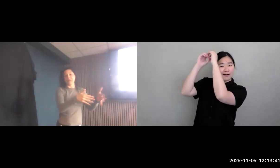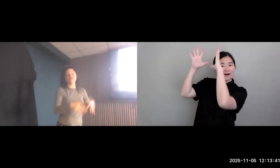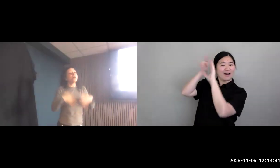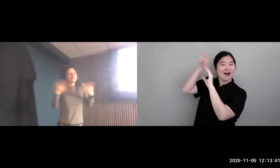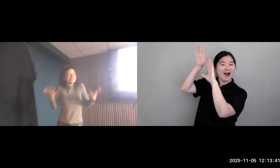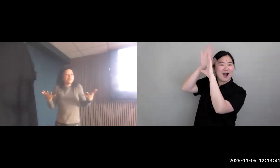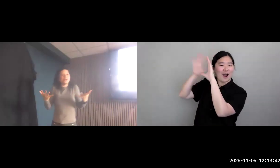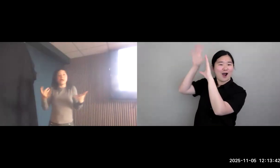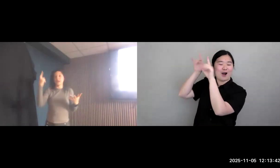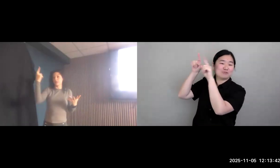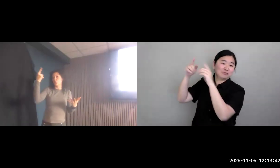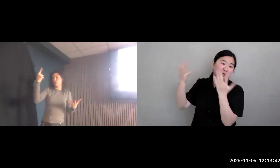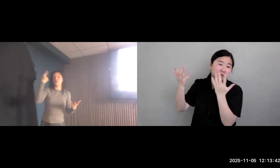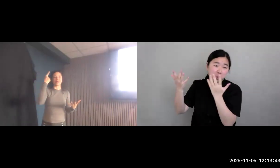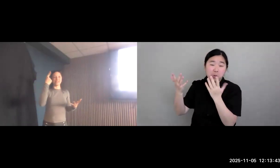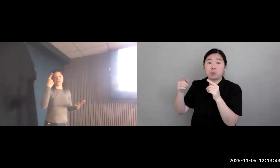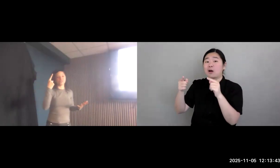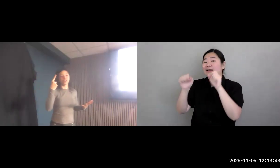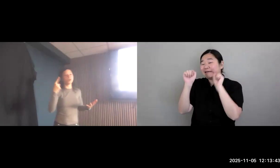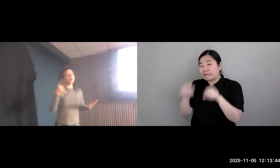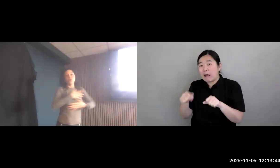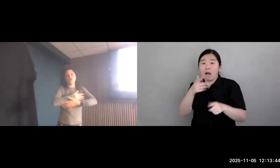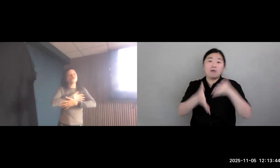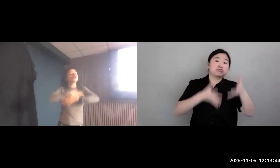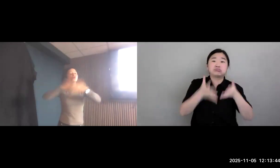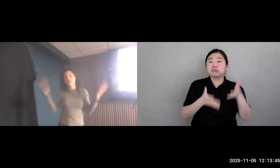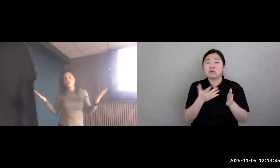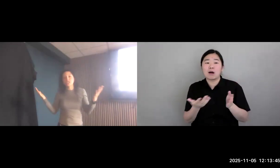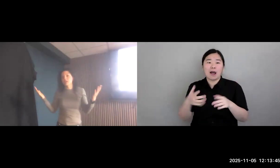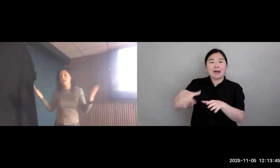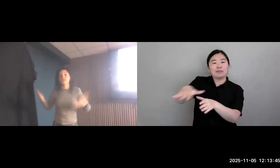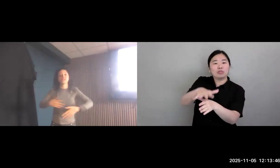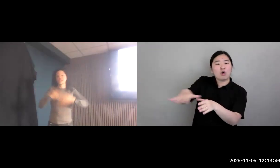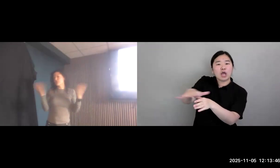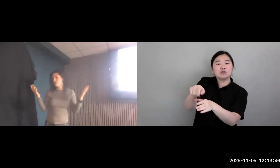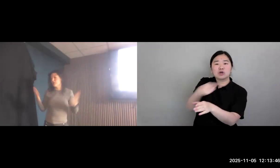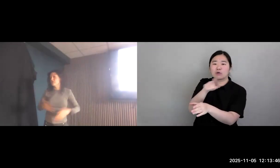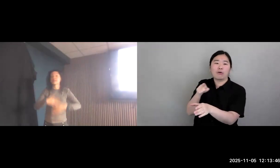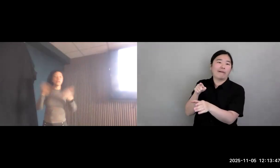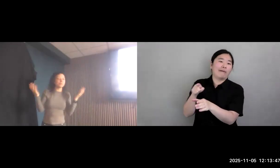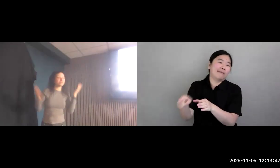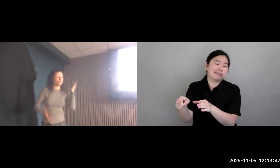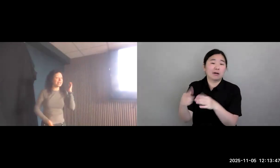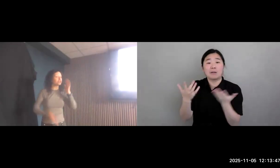But it doesn't mean that I can only use my index finger. You can use so many articulators, different fingers, lips.